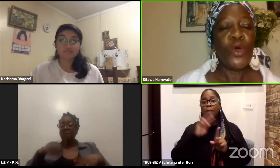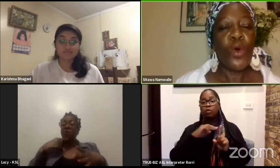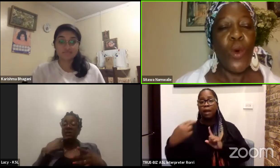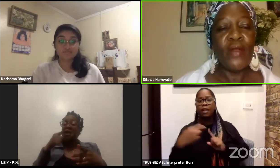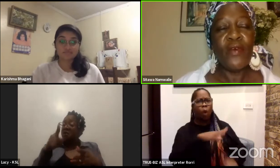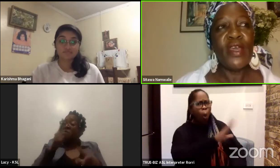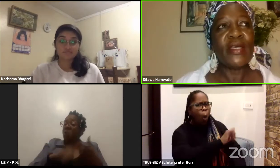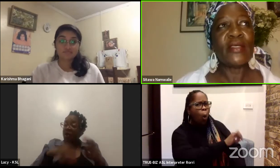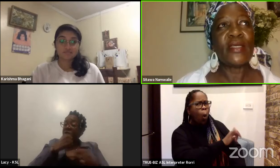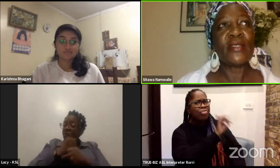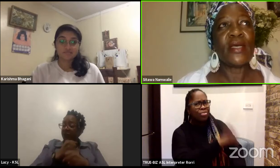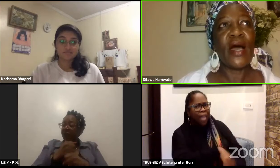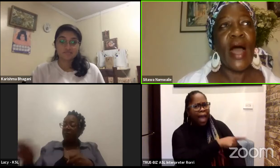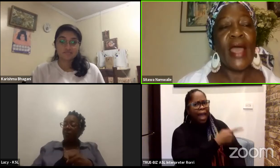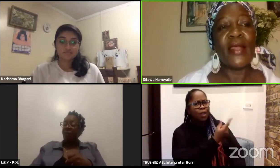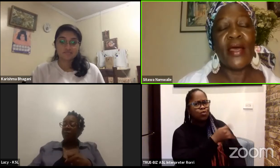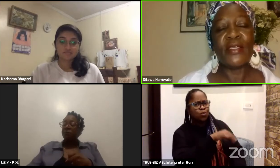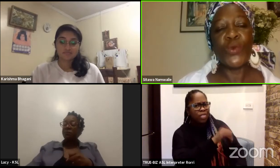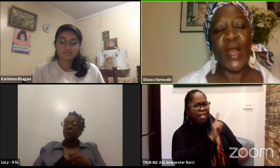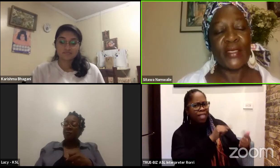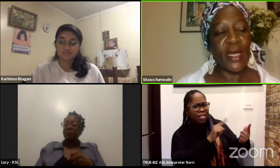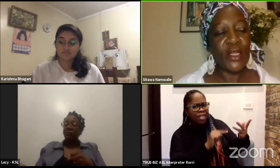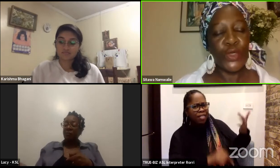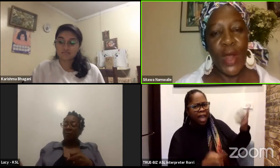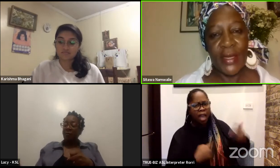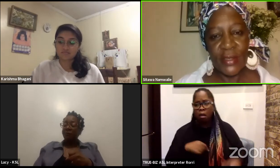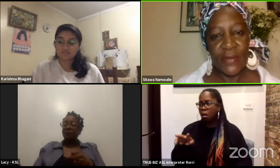So one of the things that I learned when I started to write